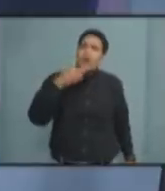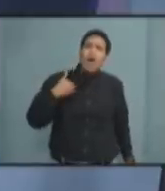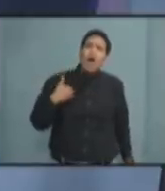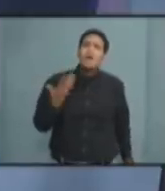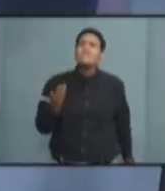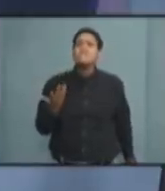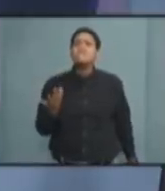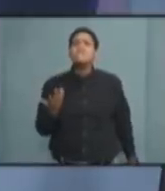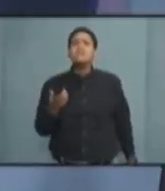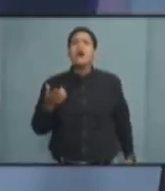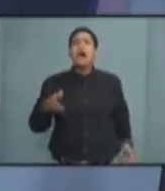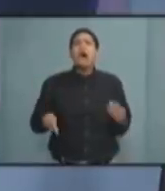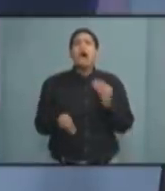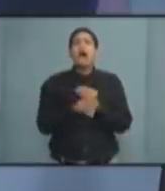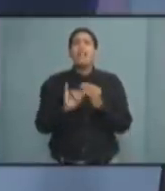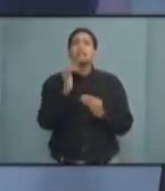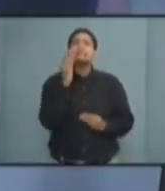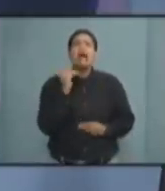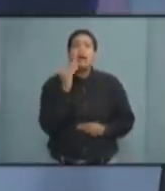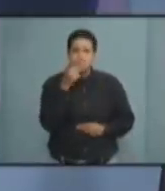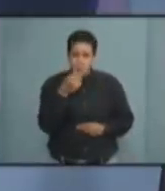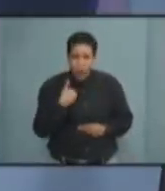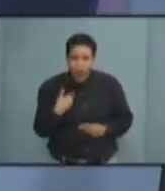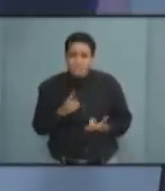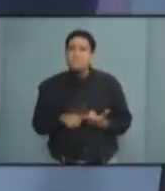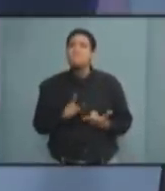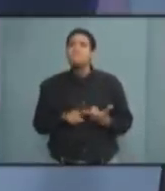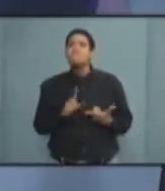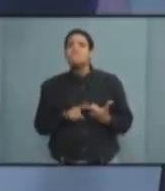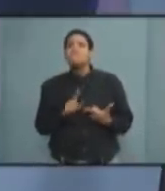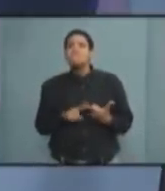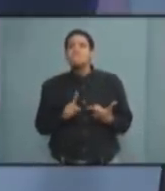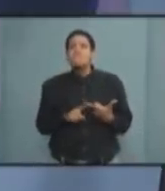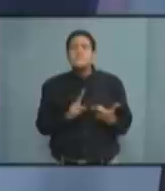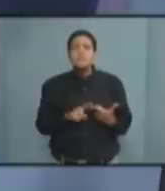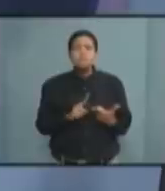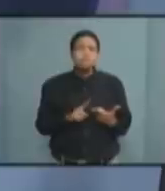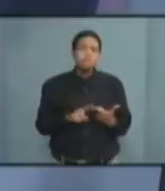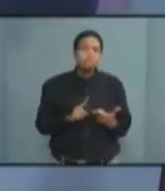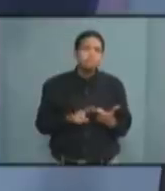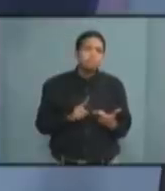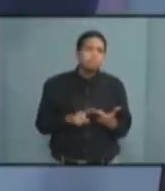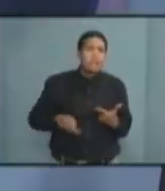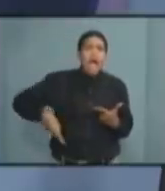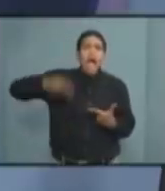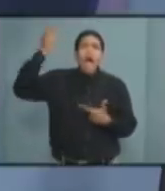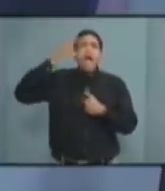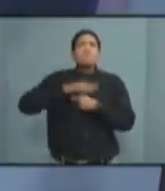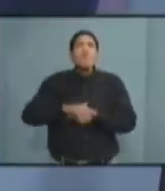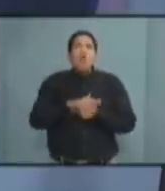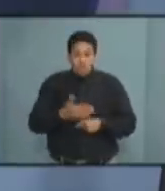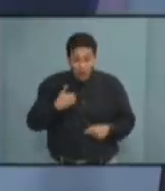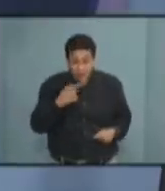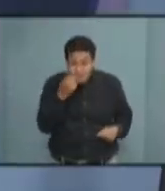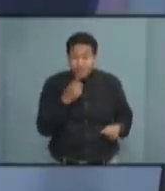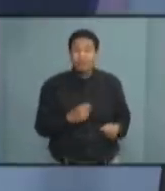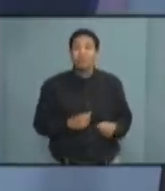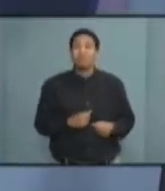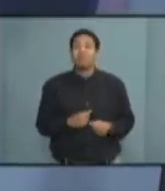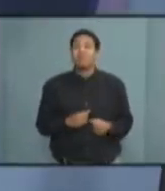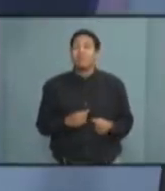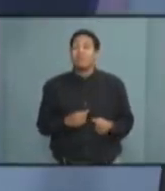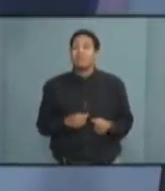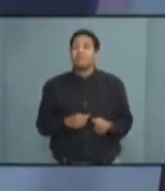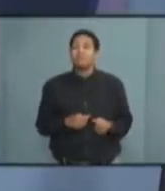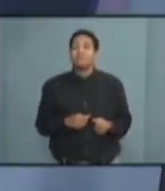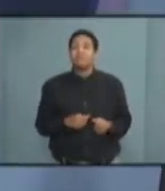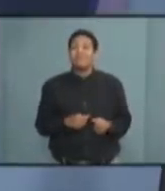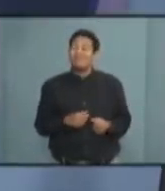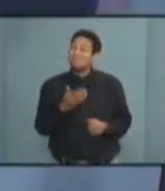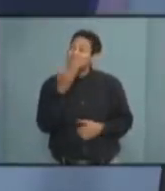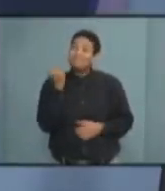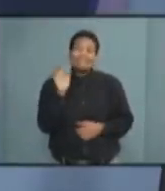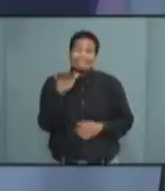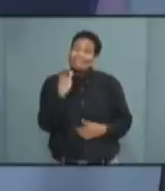comorbidities the diabetes the the hypertension we recommend that as much